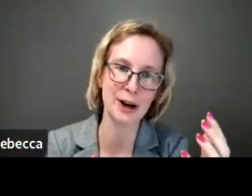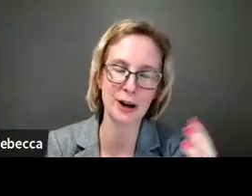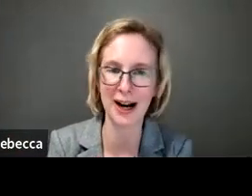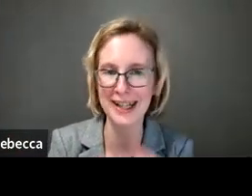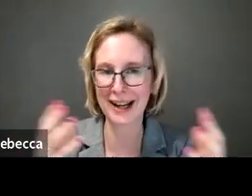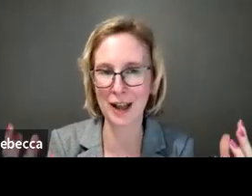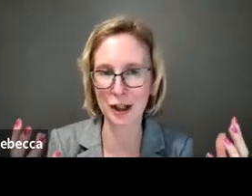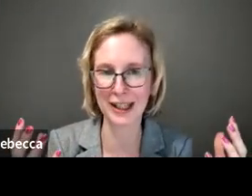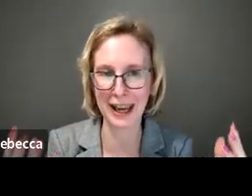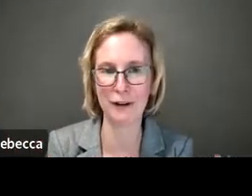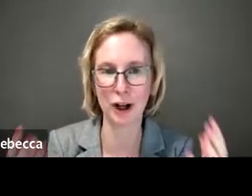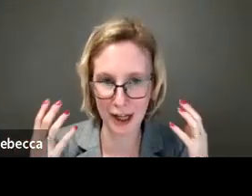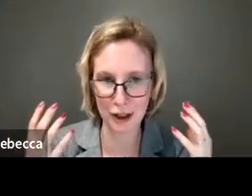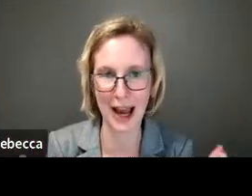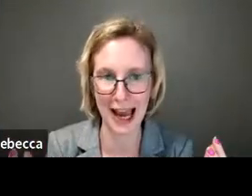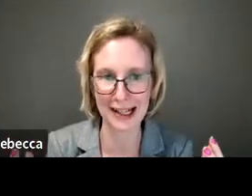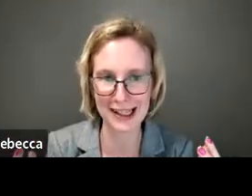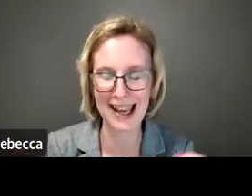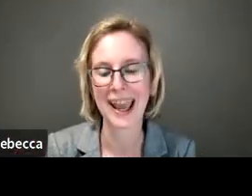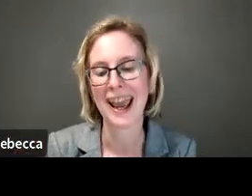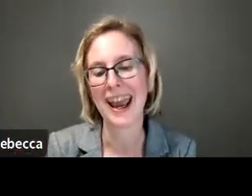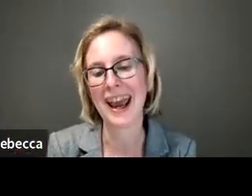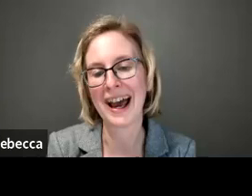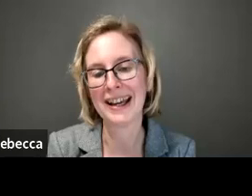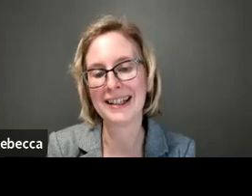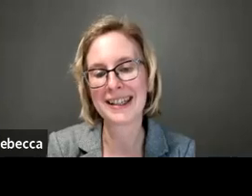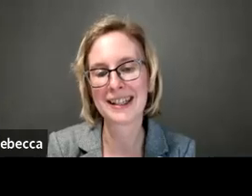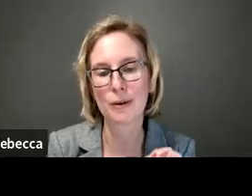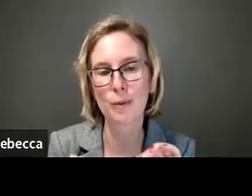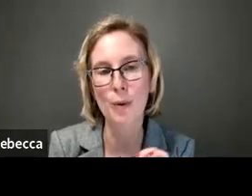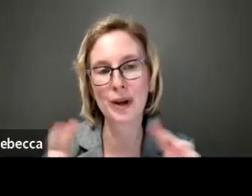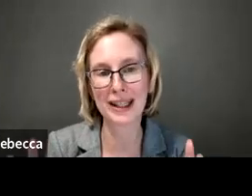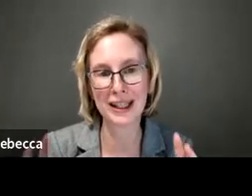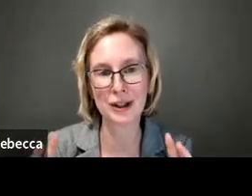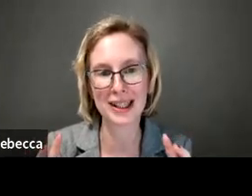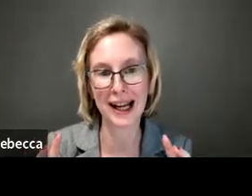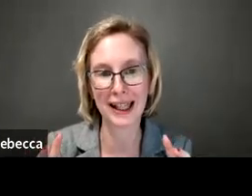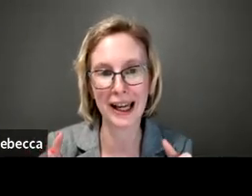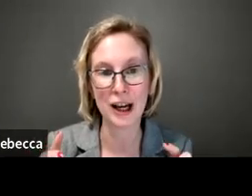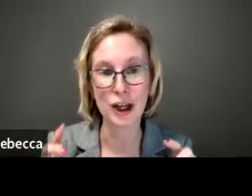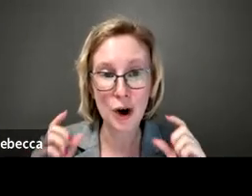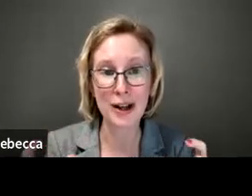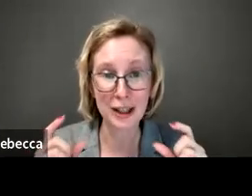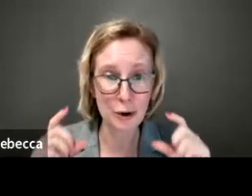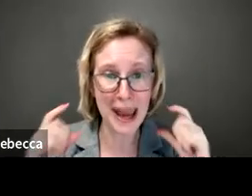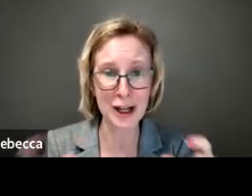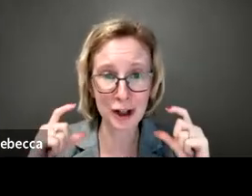barrier, I technologically can't figure out how to do x. And what we really need to do is highlight you want you made your